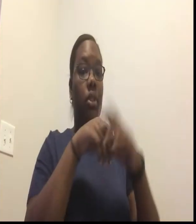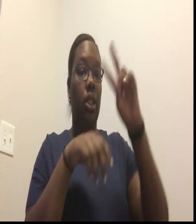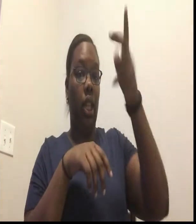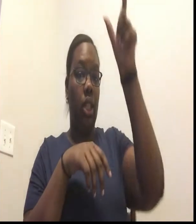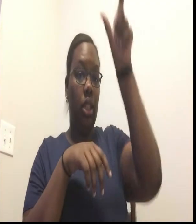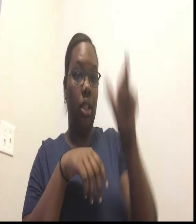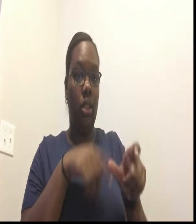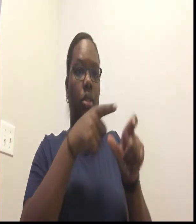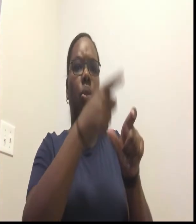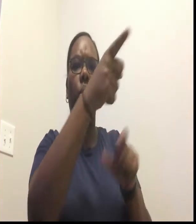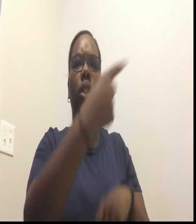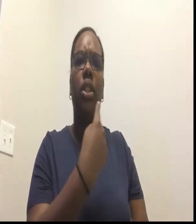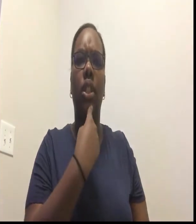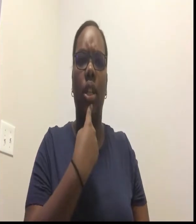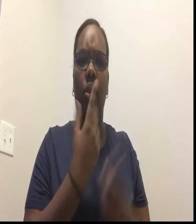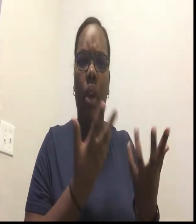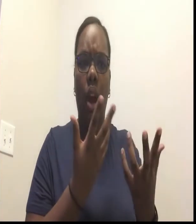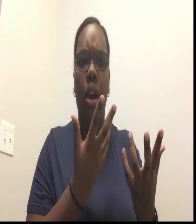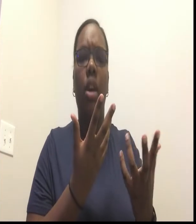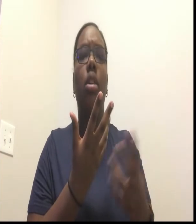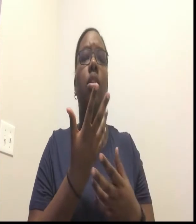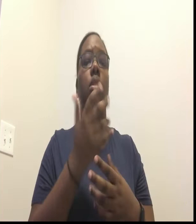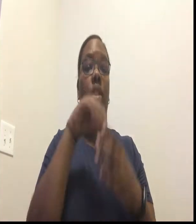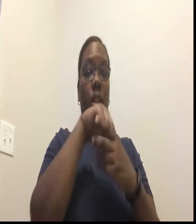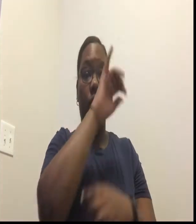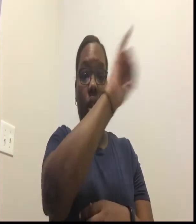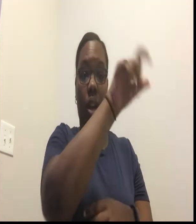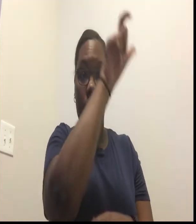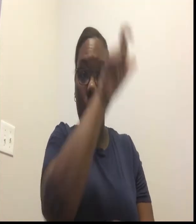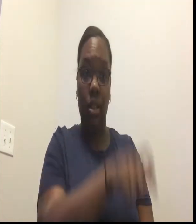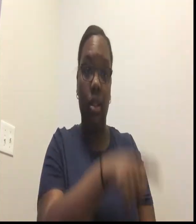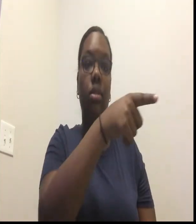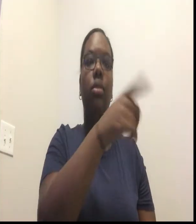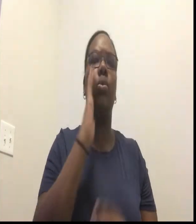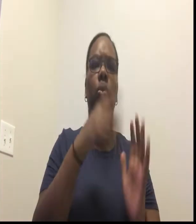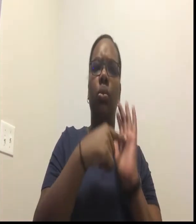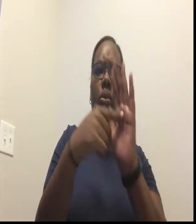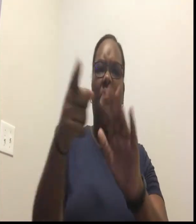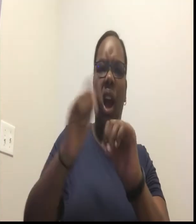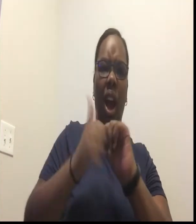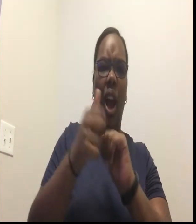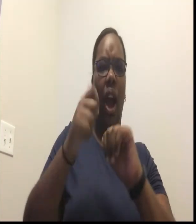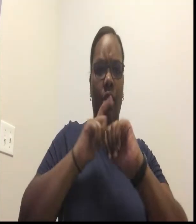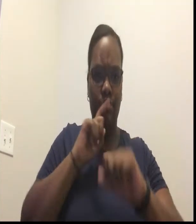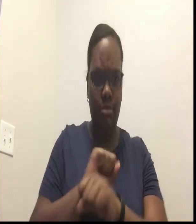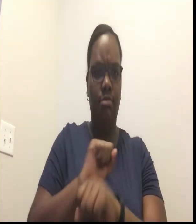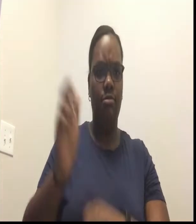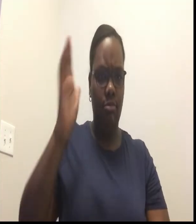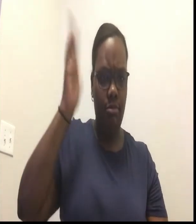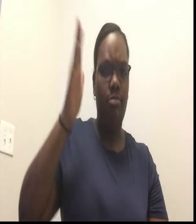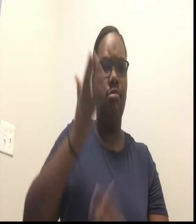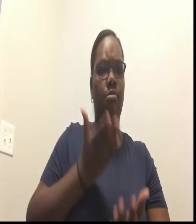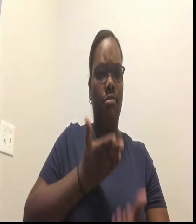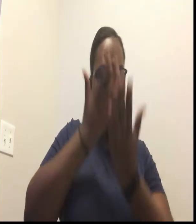you're presenting in the second column it says "you say" and in that column it